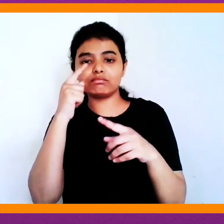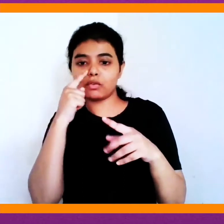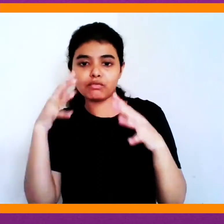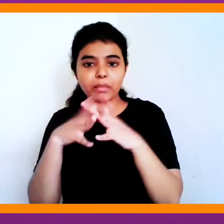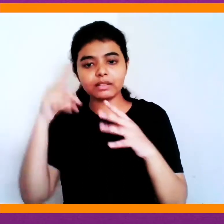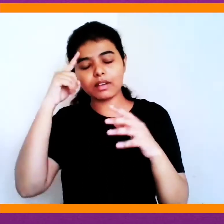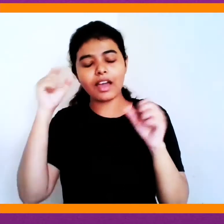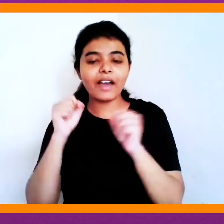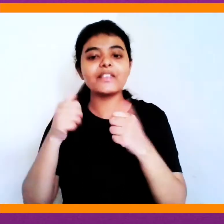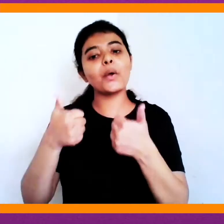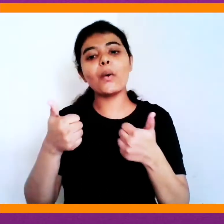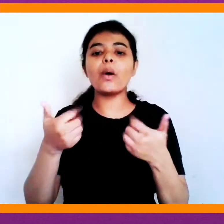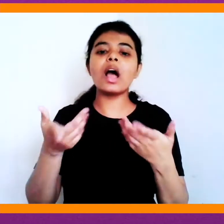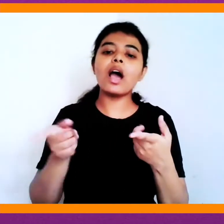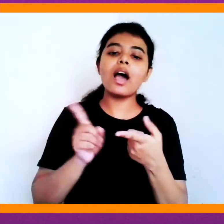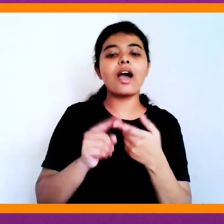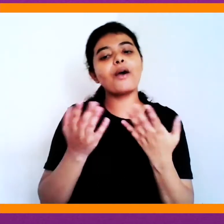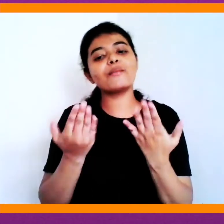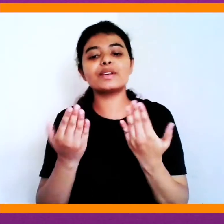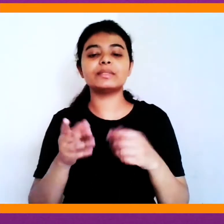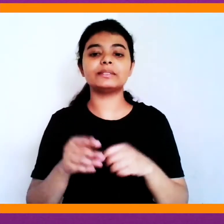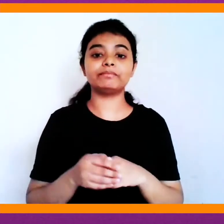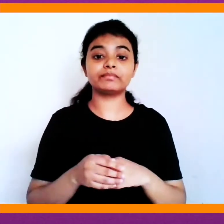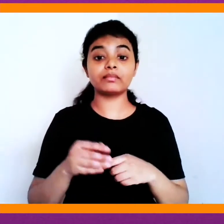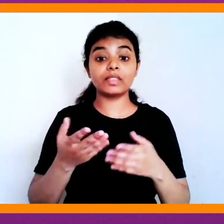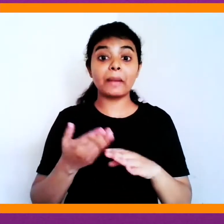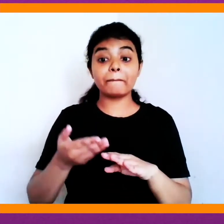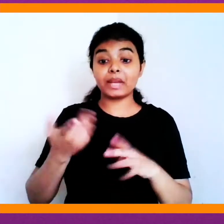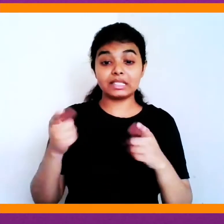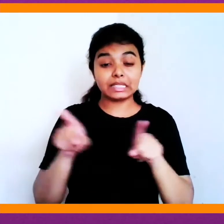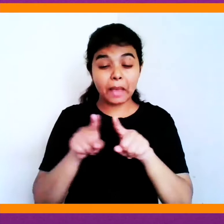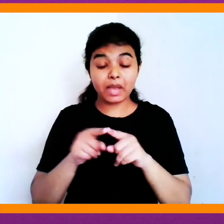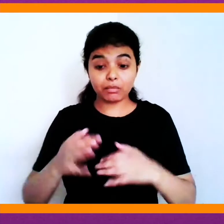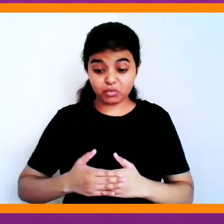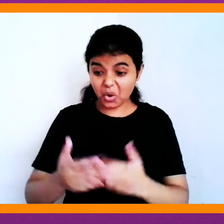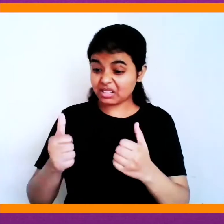but almost 50 percent of women adjust very easily and comfortably to it and it can be used both as